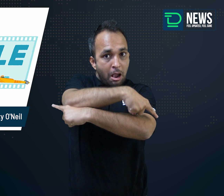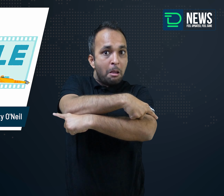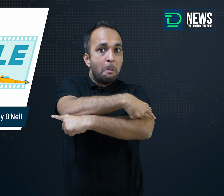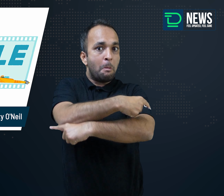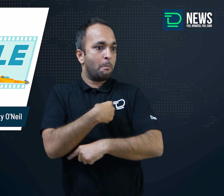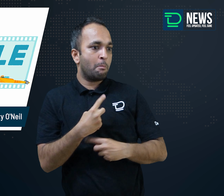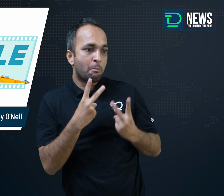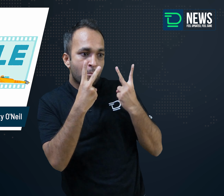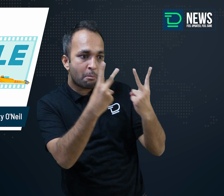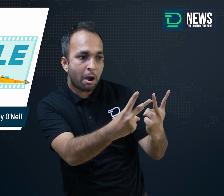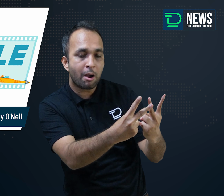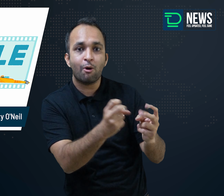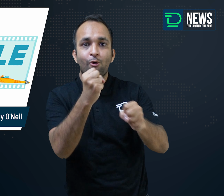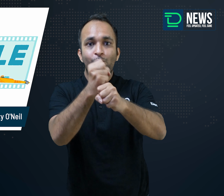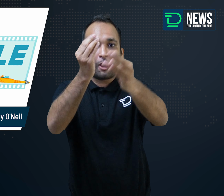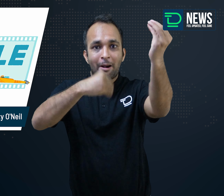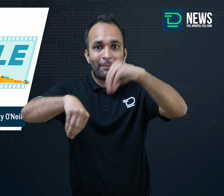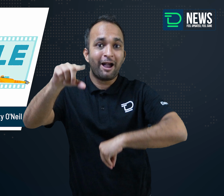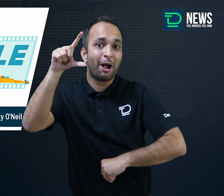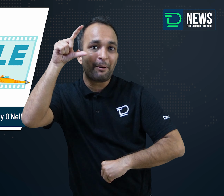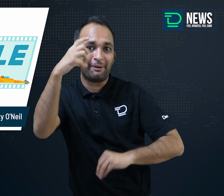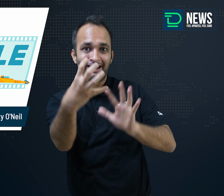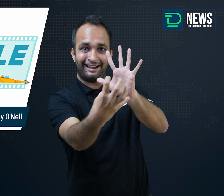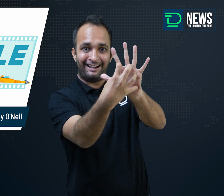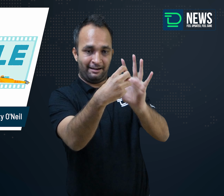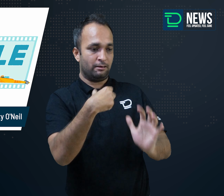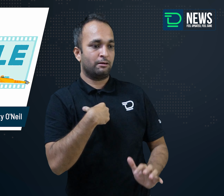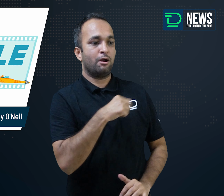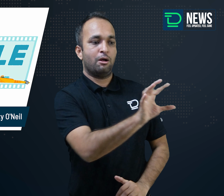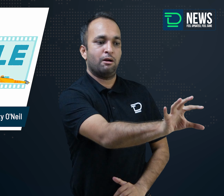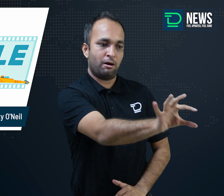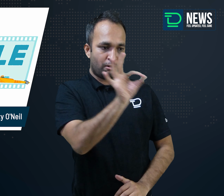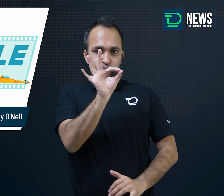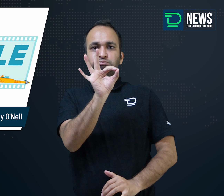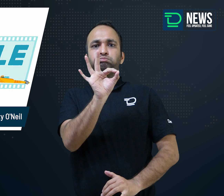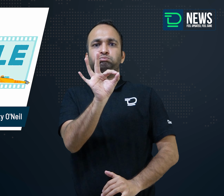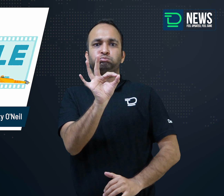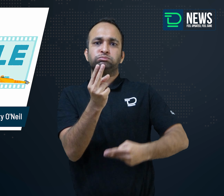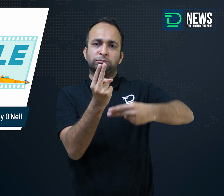Same today they have posted one woman image.